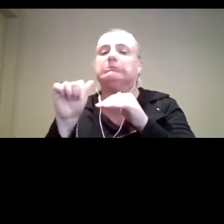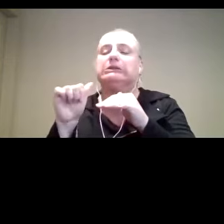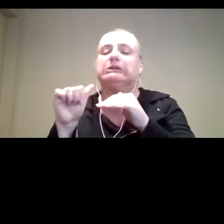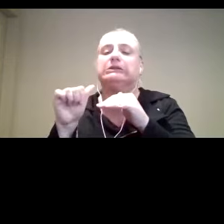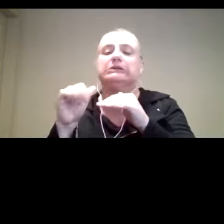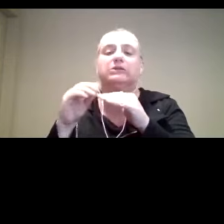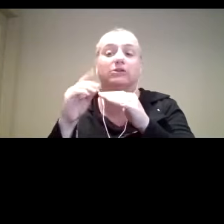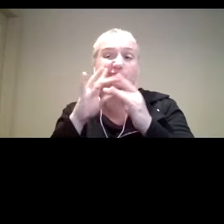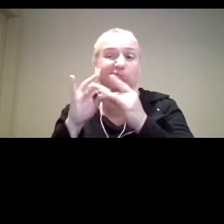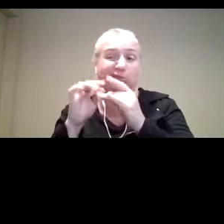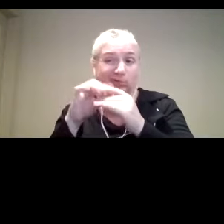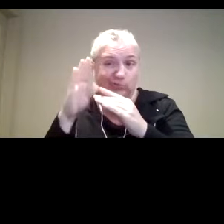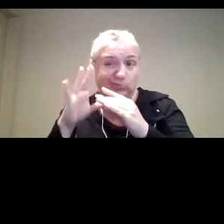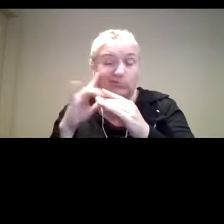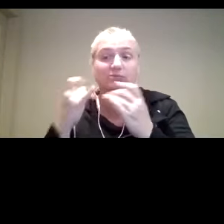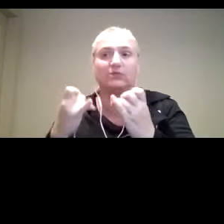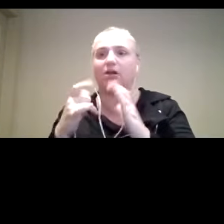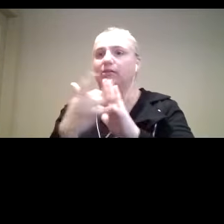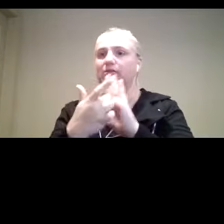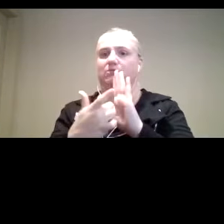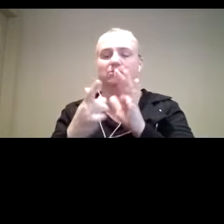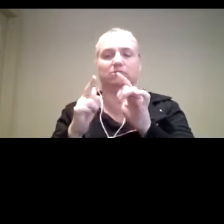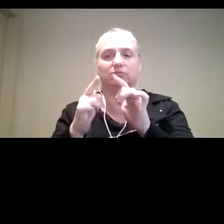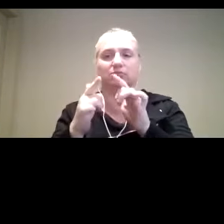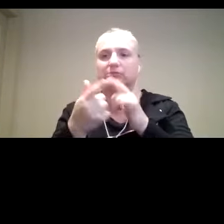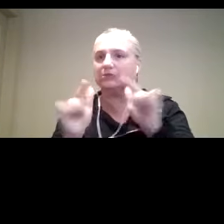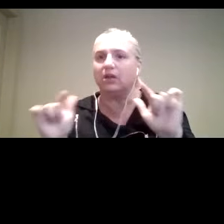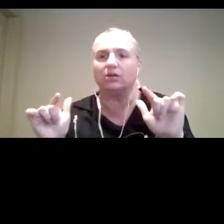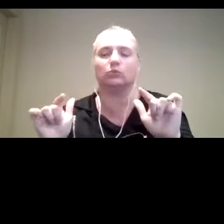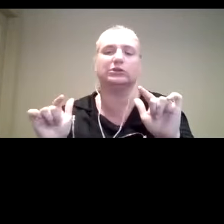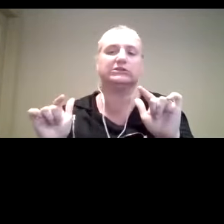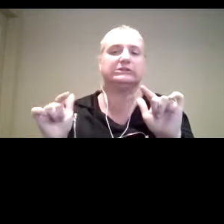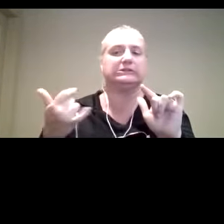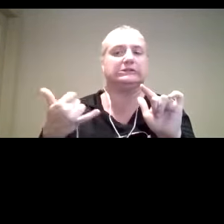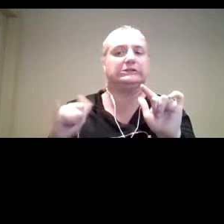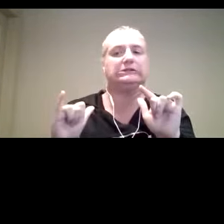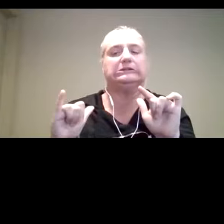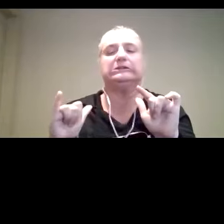Now, the language is still tough to determine exactly,